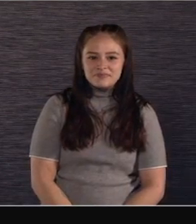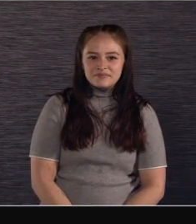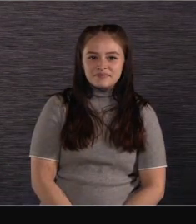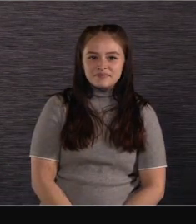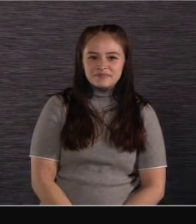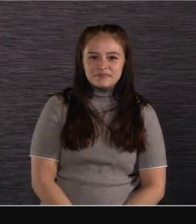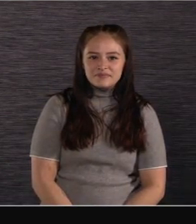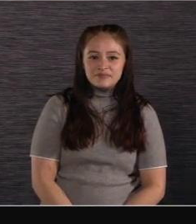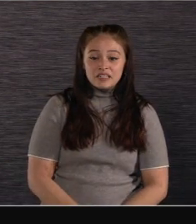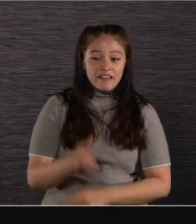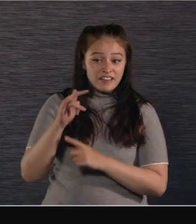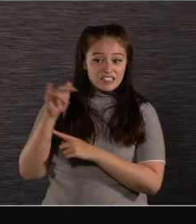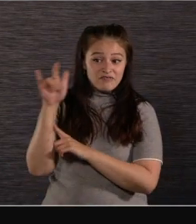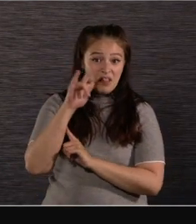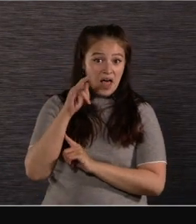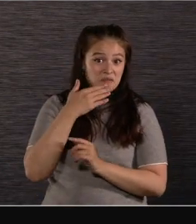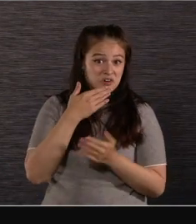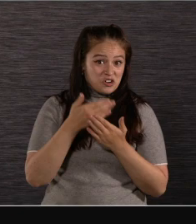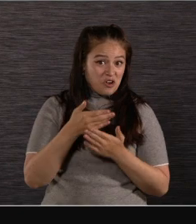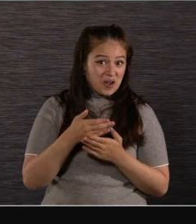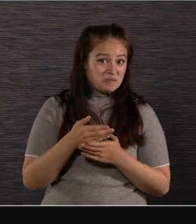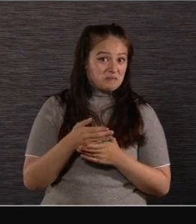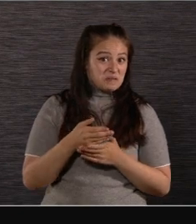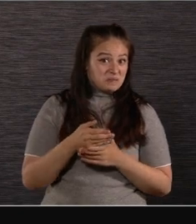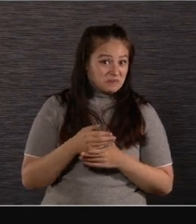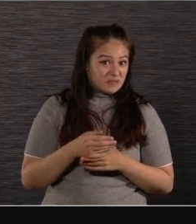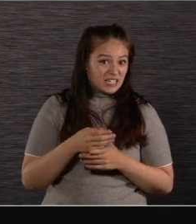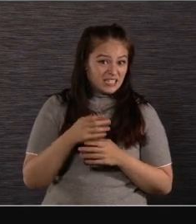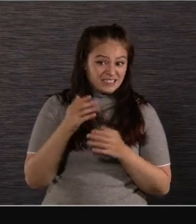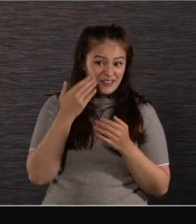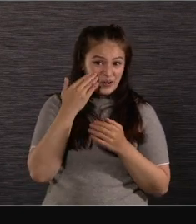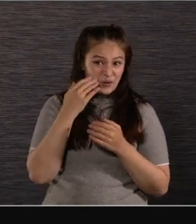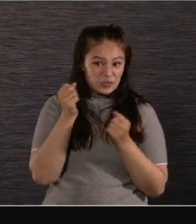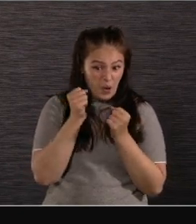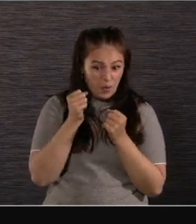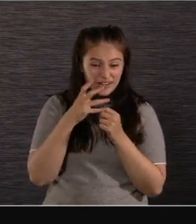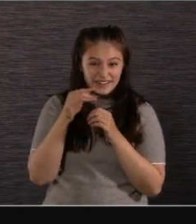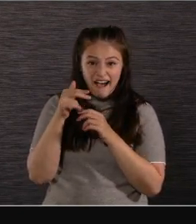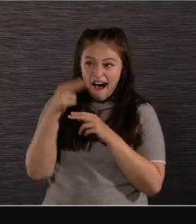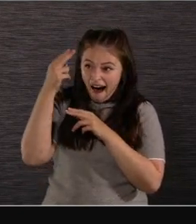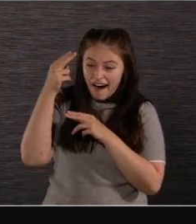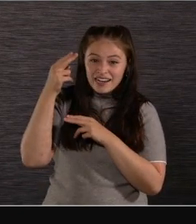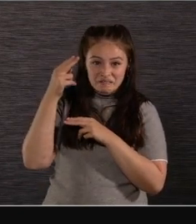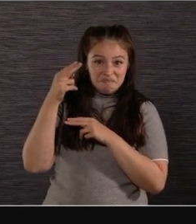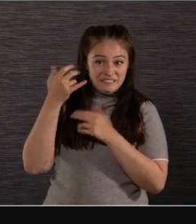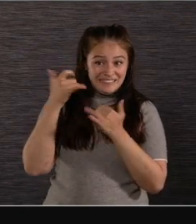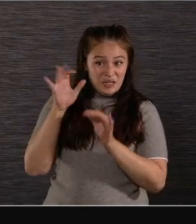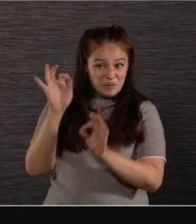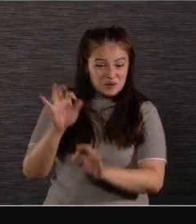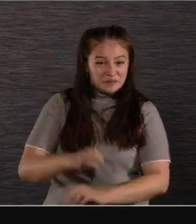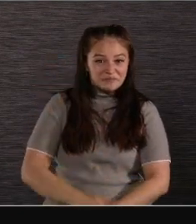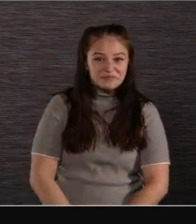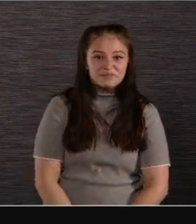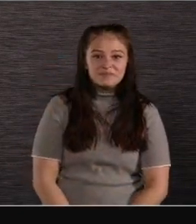It's flying pretty good. Even that elevation. Wasn't cold like it's so cool how quickly to do that.